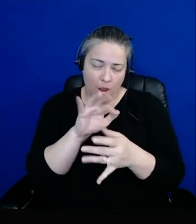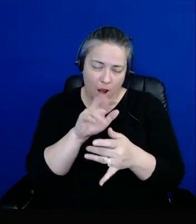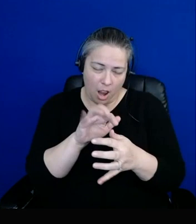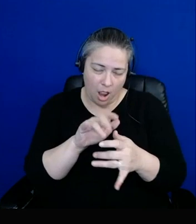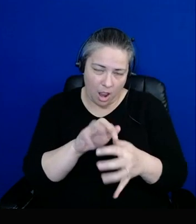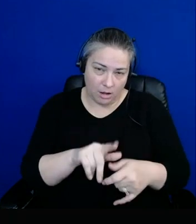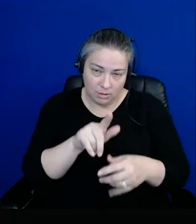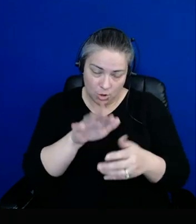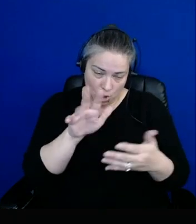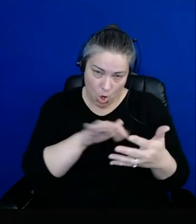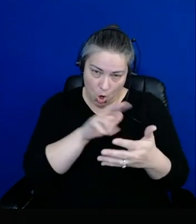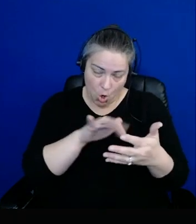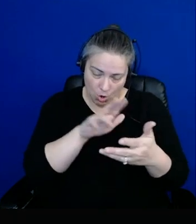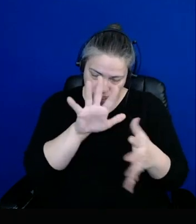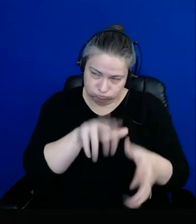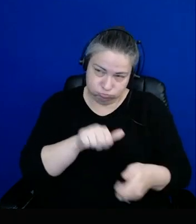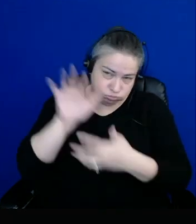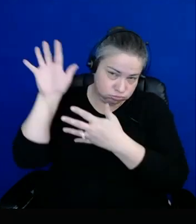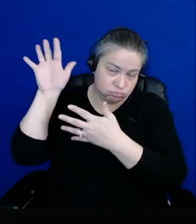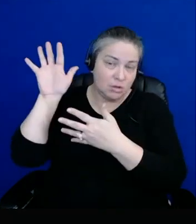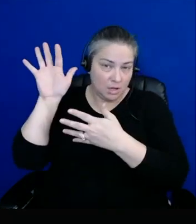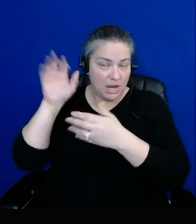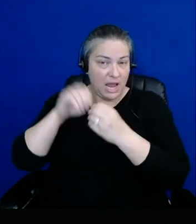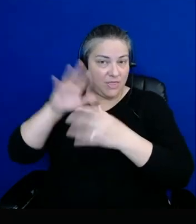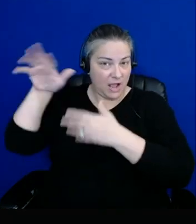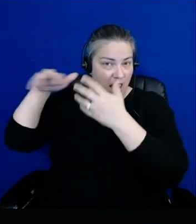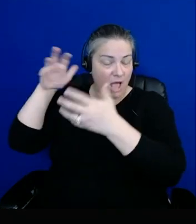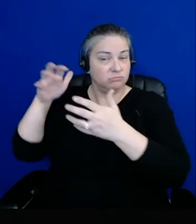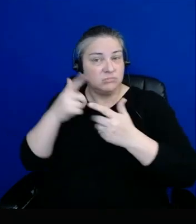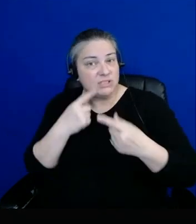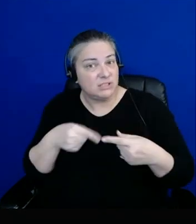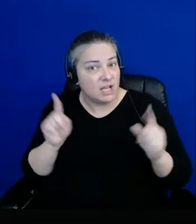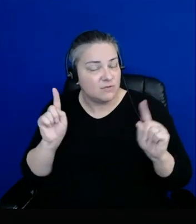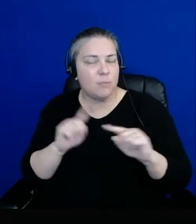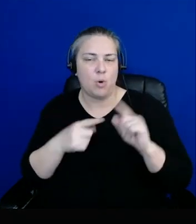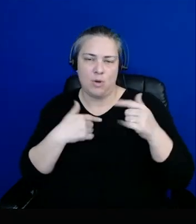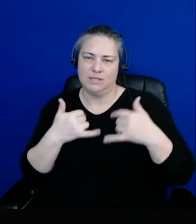a lot of studios have found success in today, there's a lot more that we can do in the